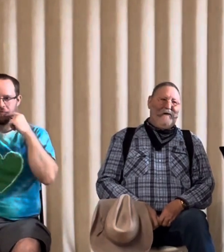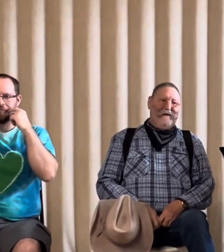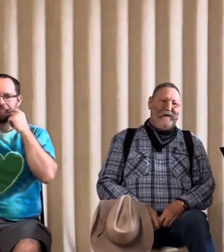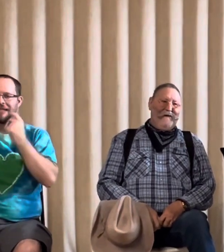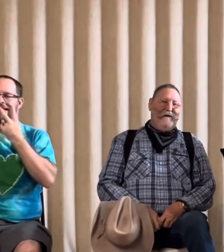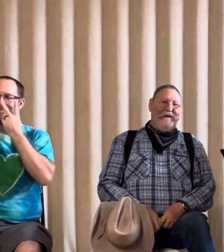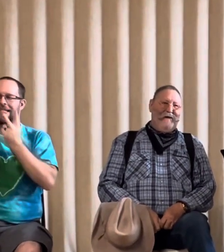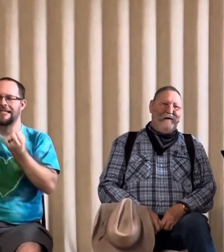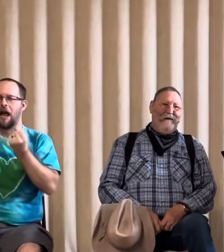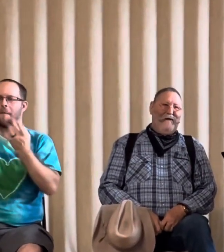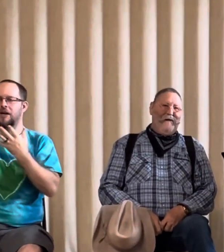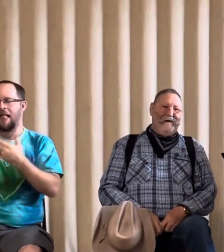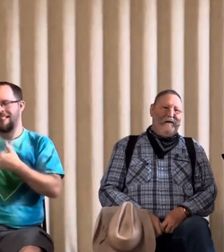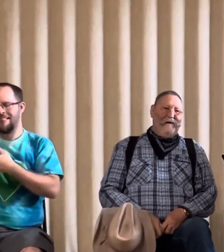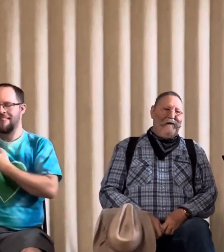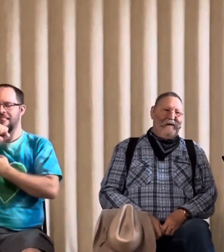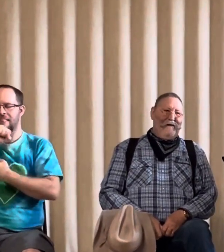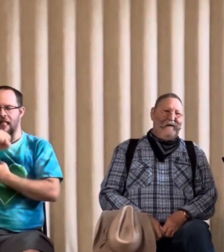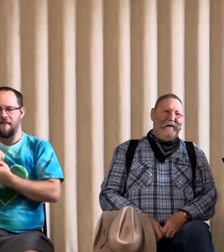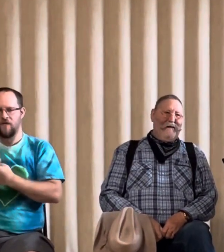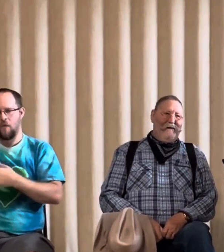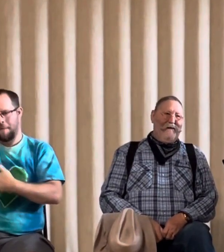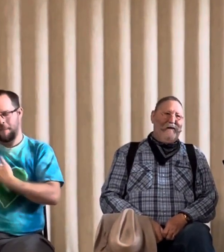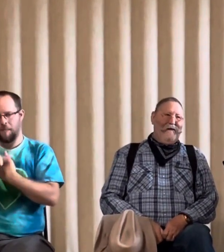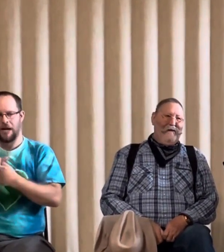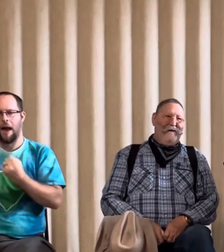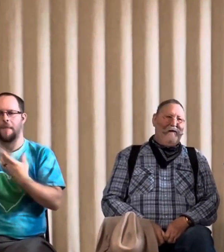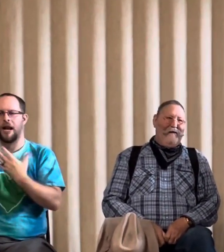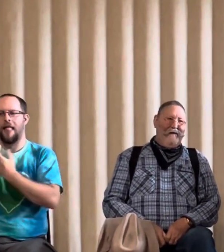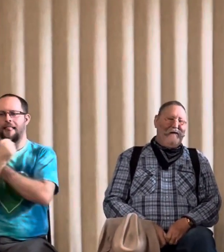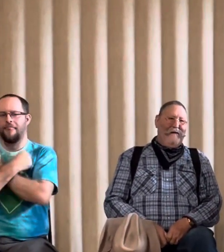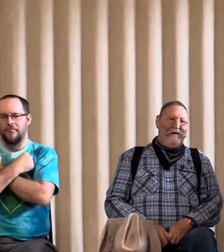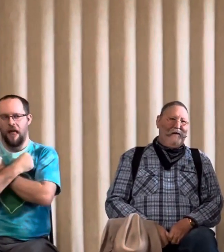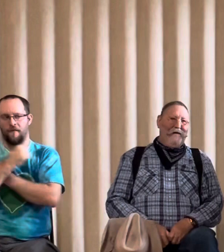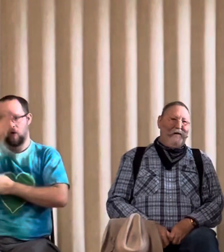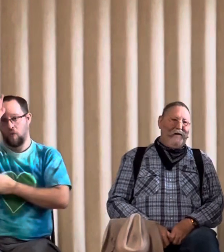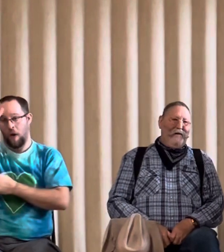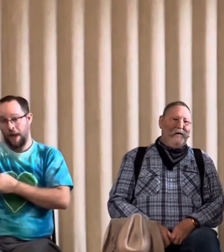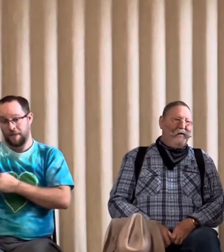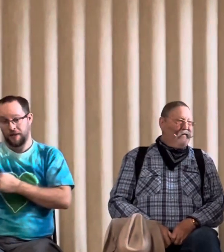he loves those memories, and how much he loved Gramps. So we're just taking a second.